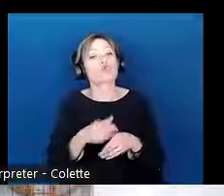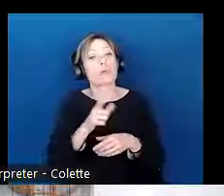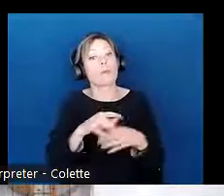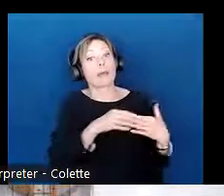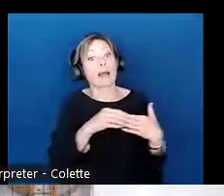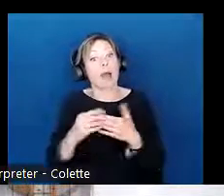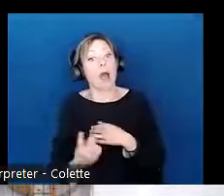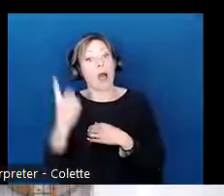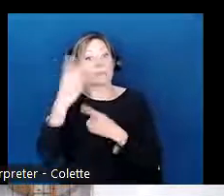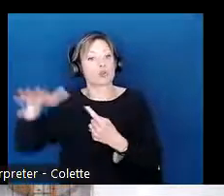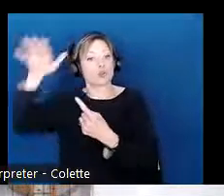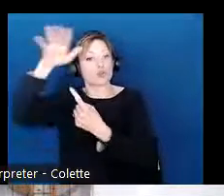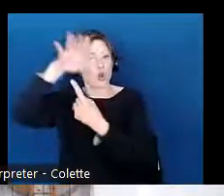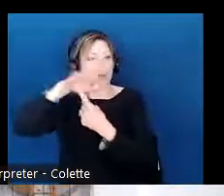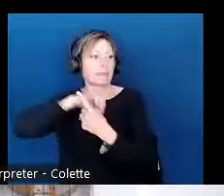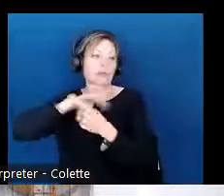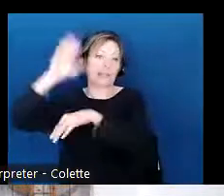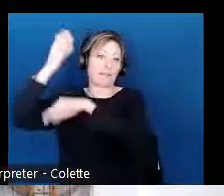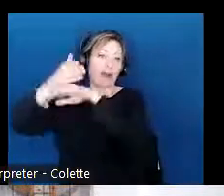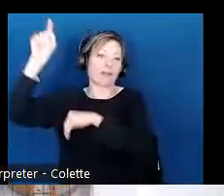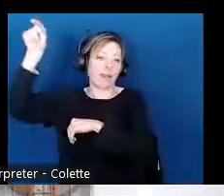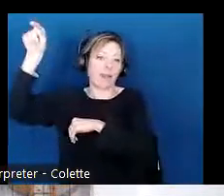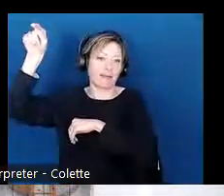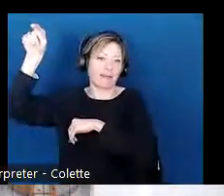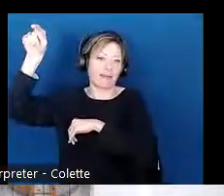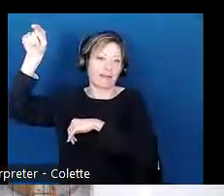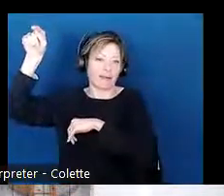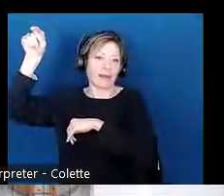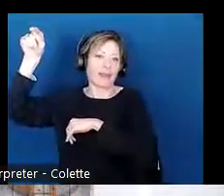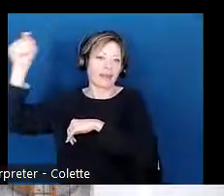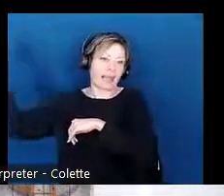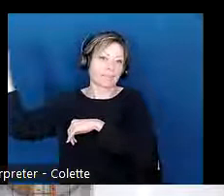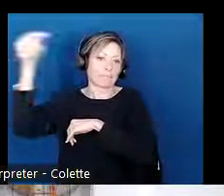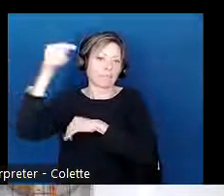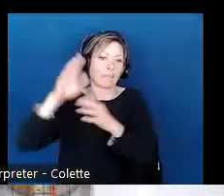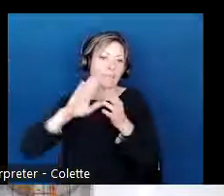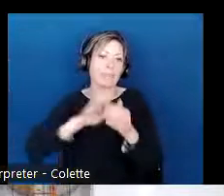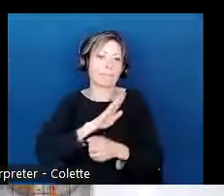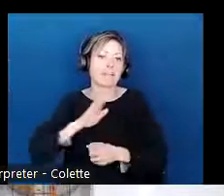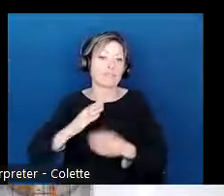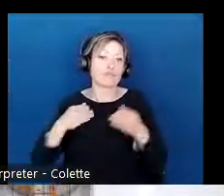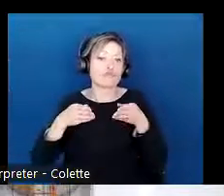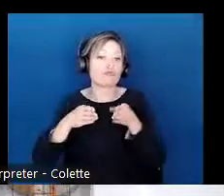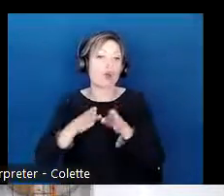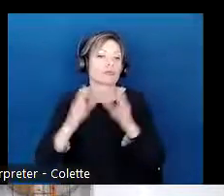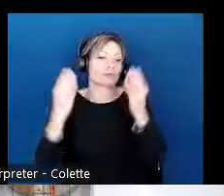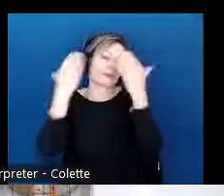they parked at the top became at the um uh the Military Road. Yes oh brilliant yeah um